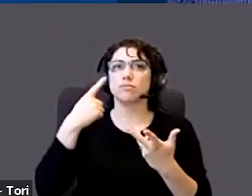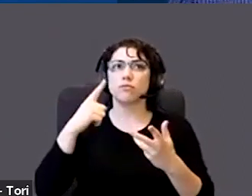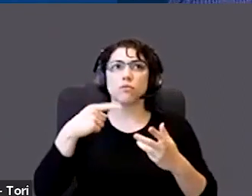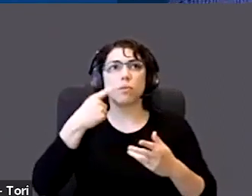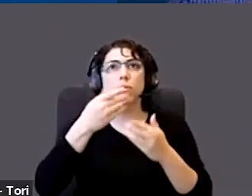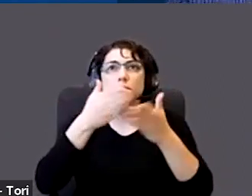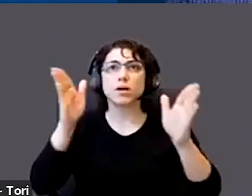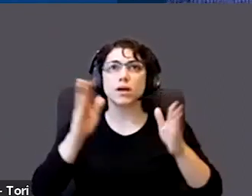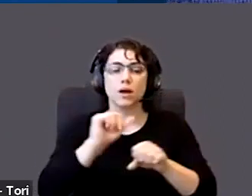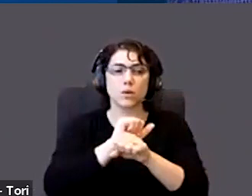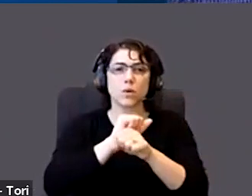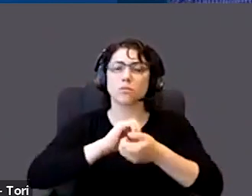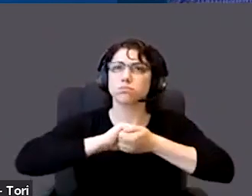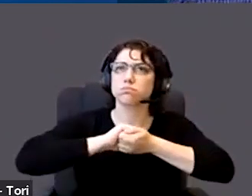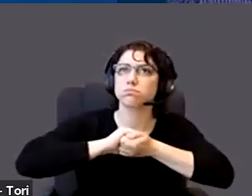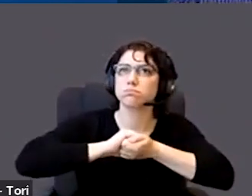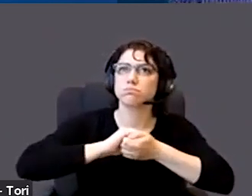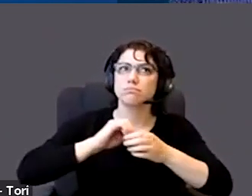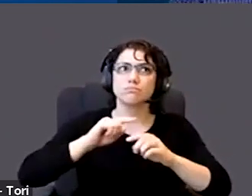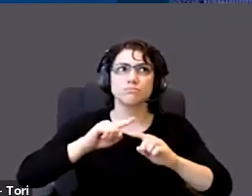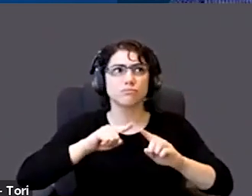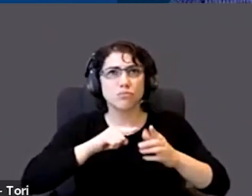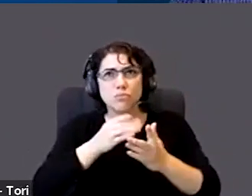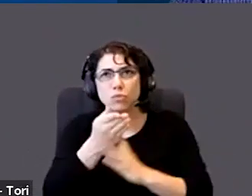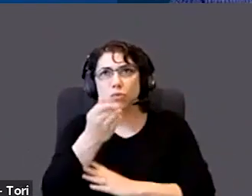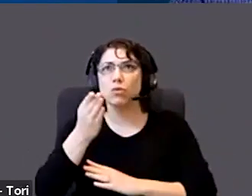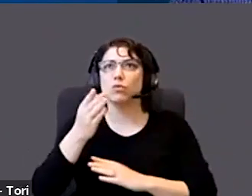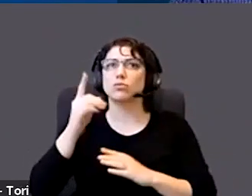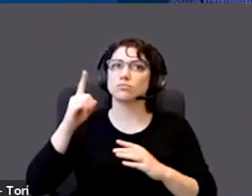with partners across the federal government to fortify preparedness activities.